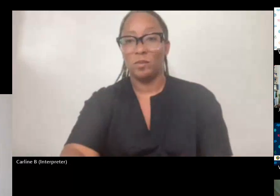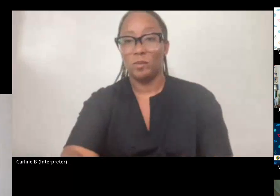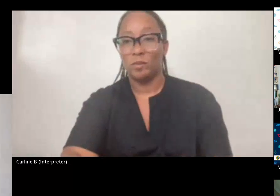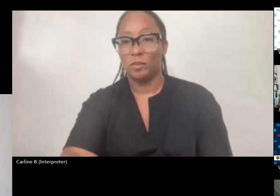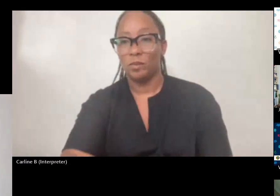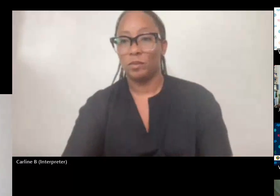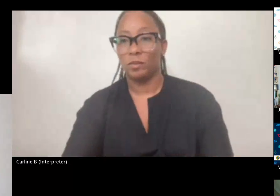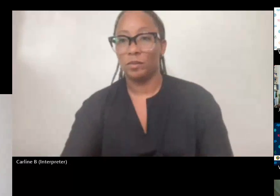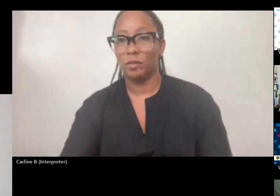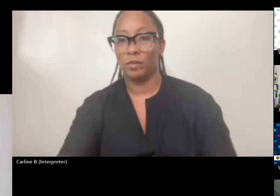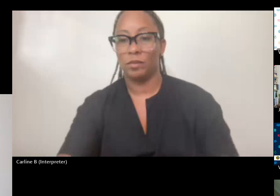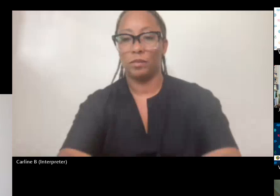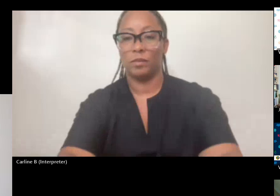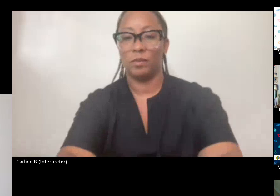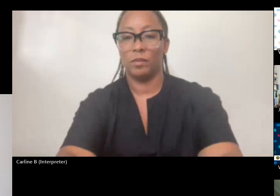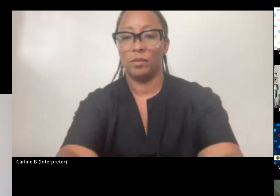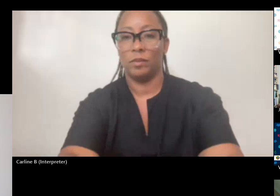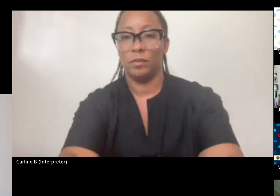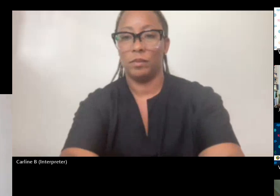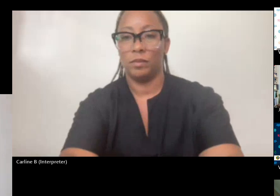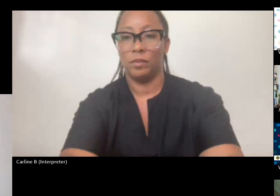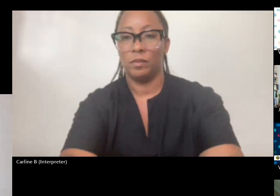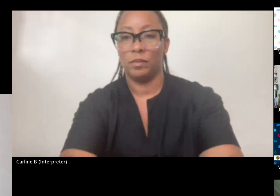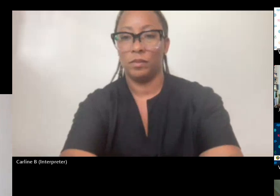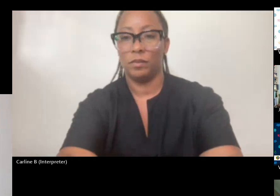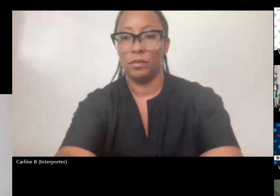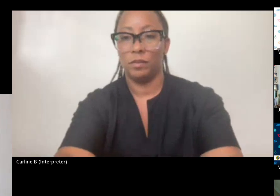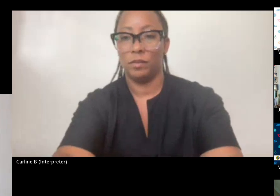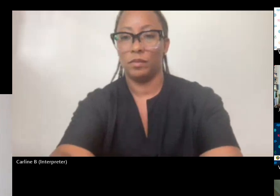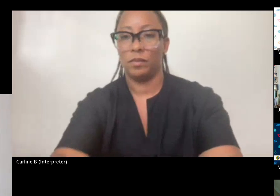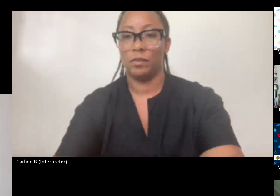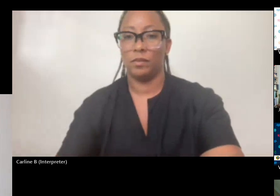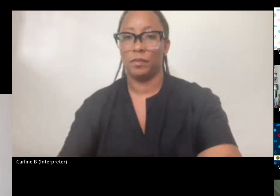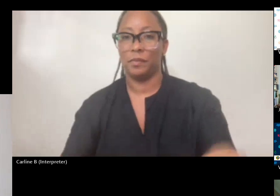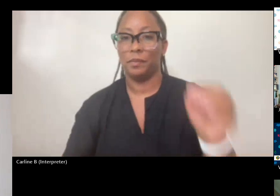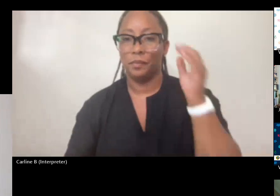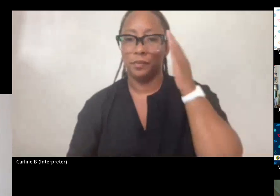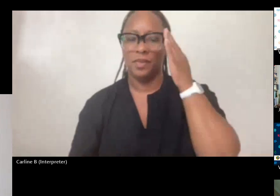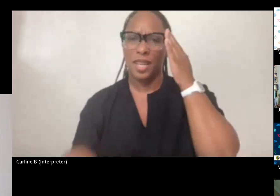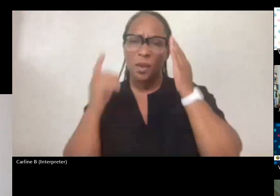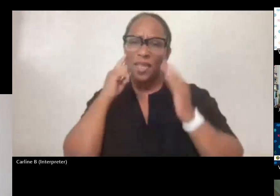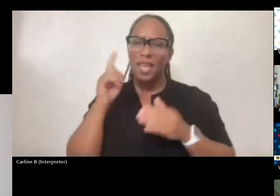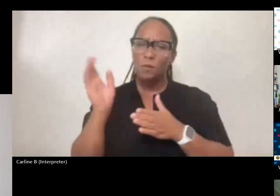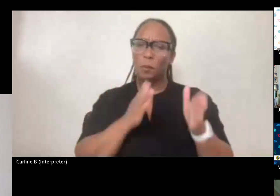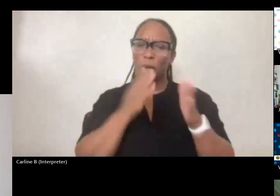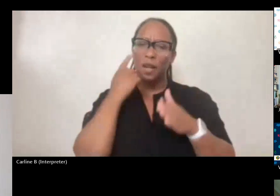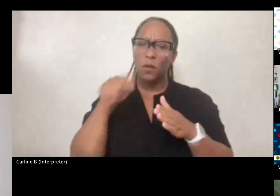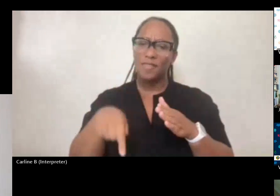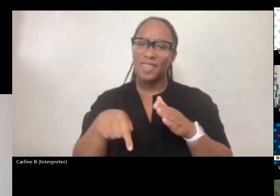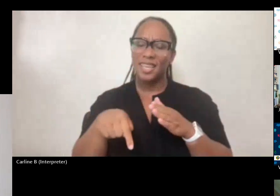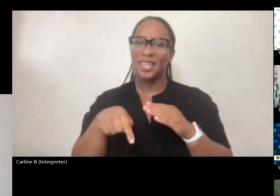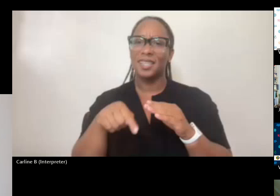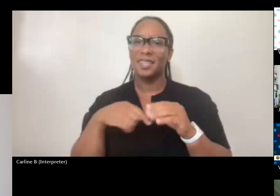So when we were prepping for this call, Darrell, I think it was you, she said. Hey, are you going to bring us some good news